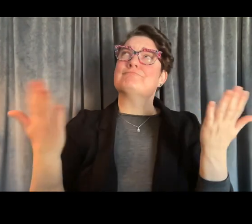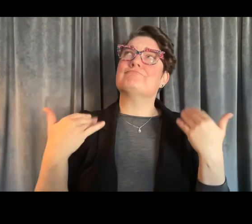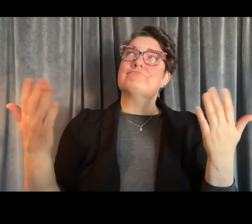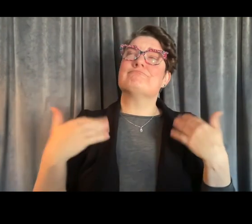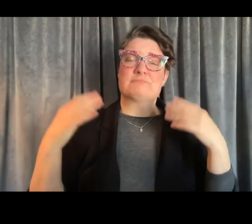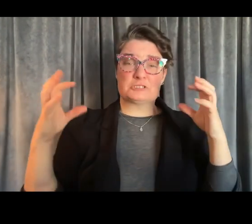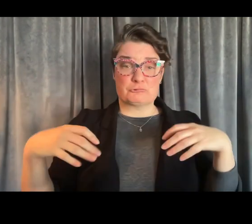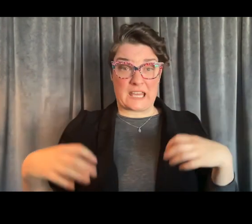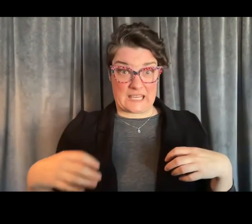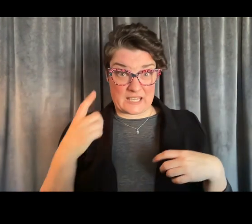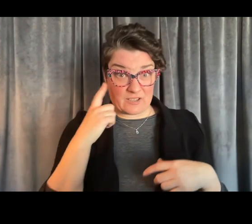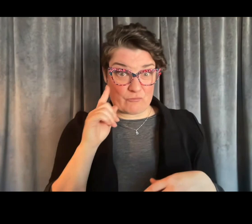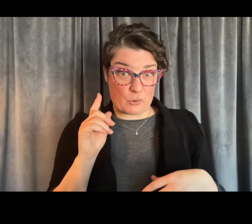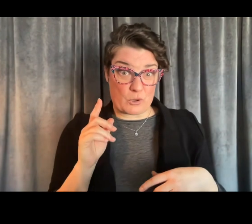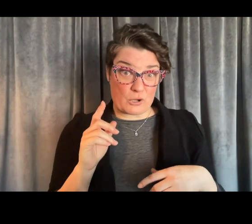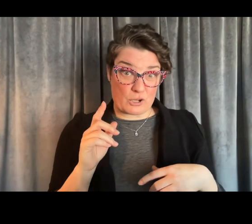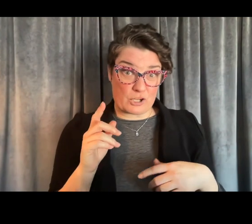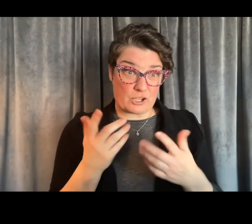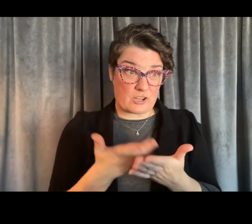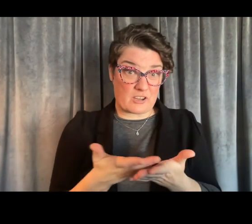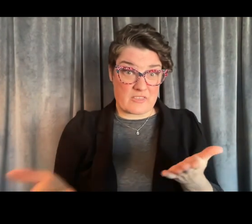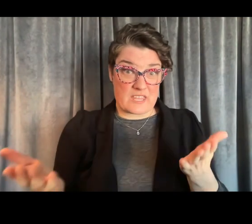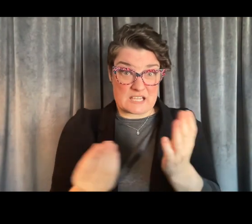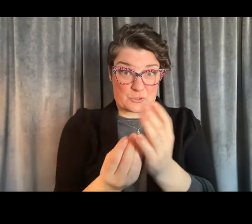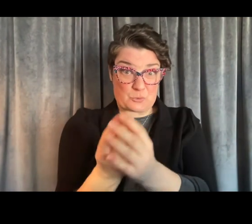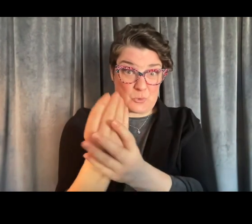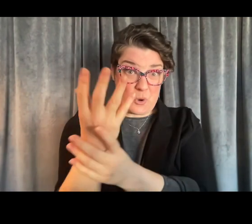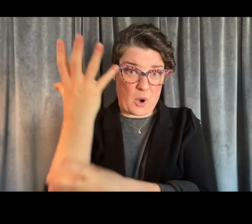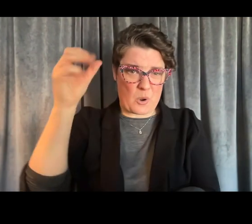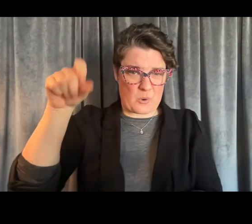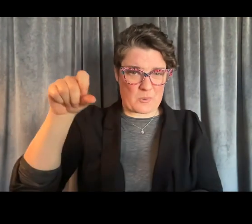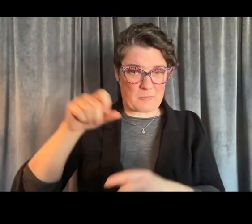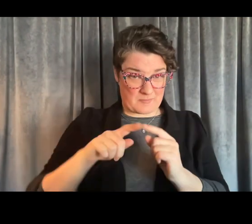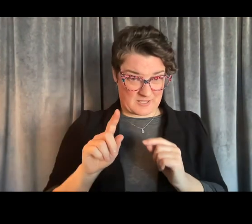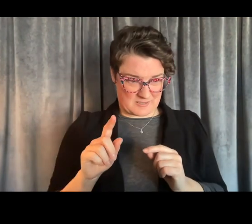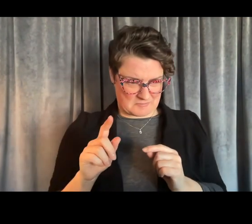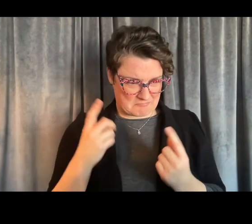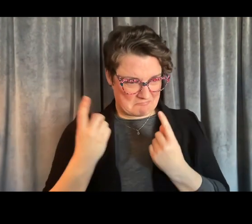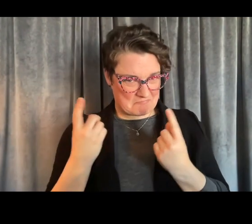crops grow but you gotta wonder about their connection with mycelium and